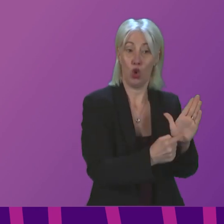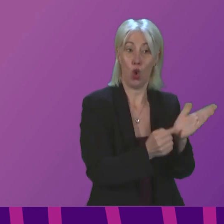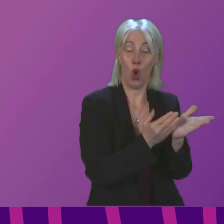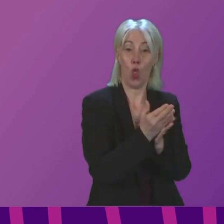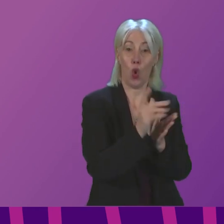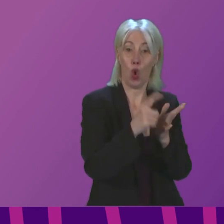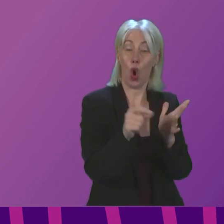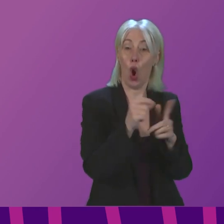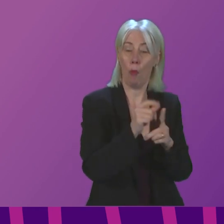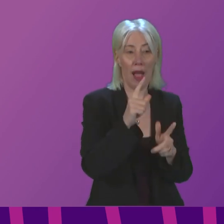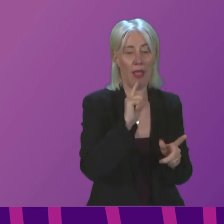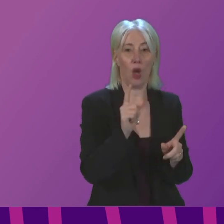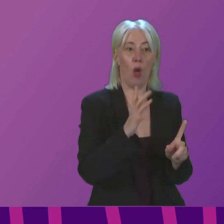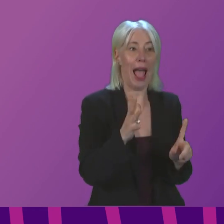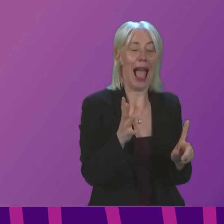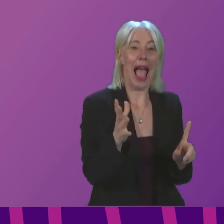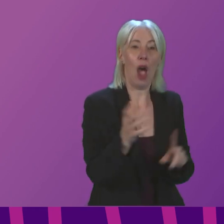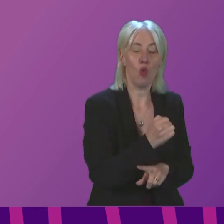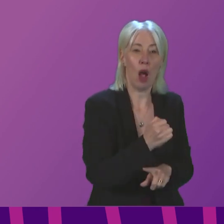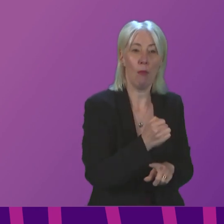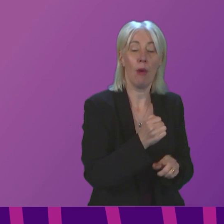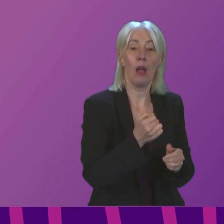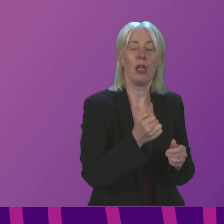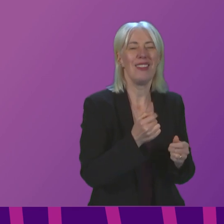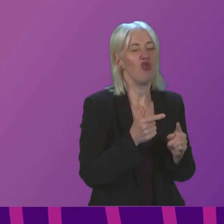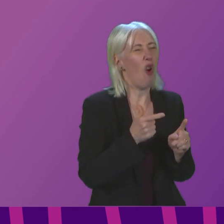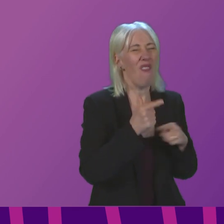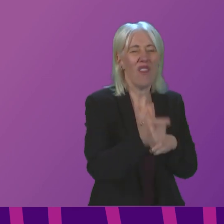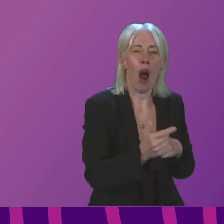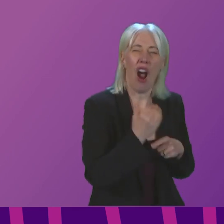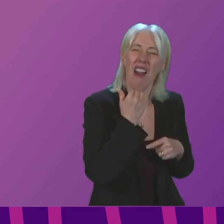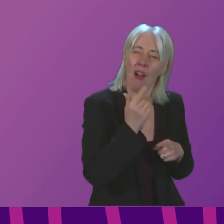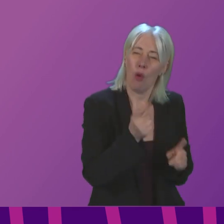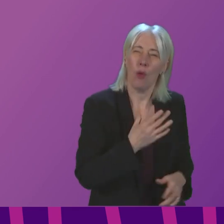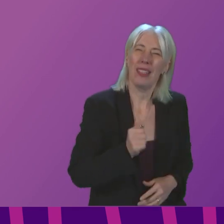I think that the outcome, although it did not go as far as many of us would have liked,